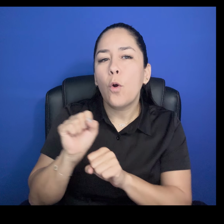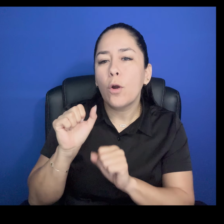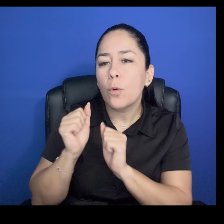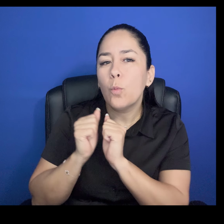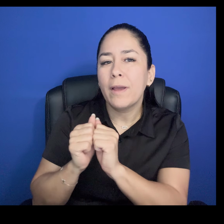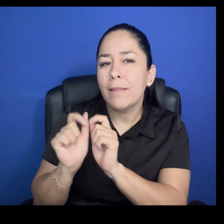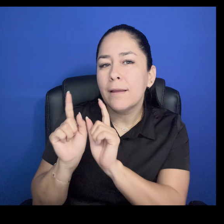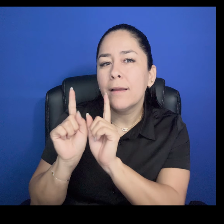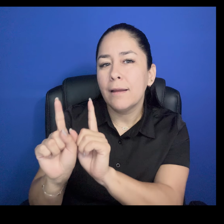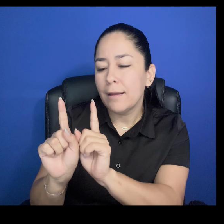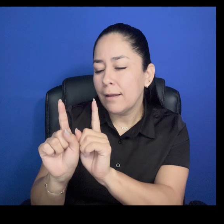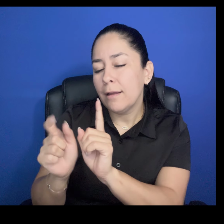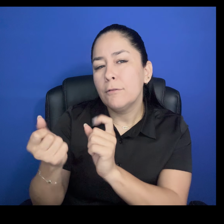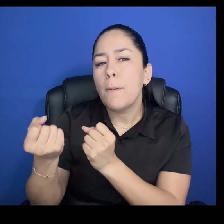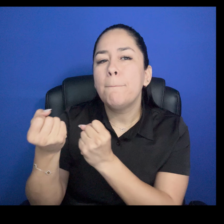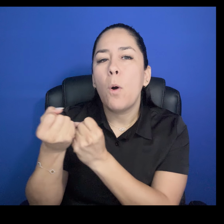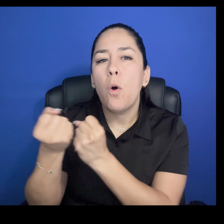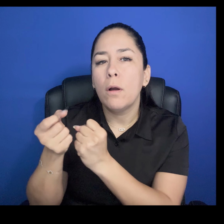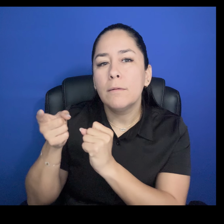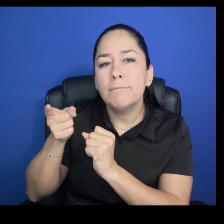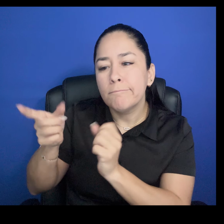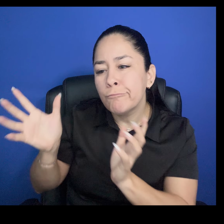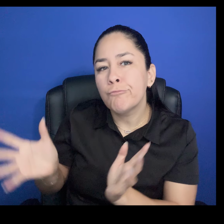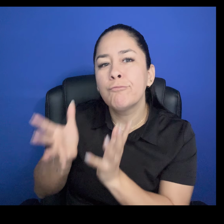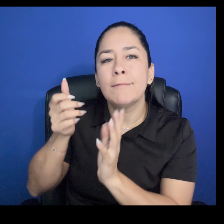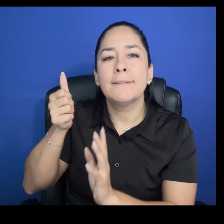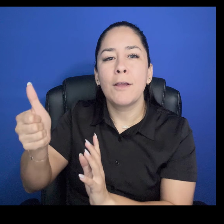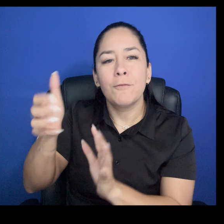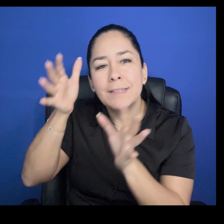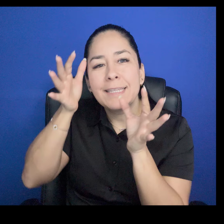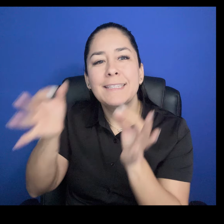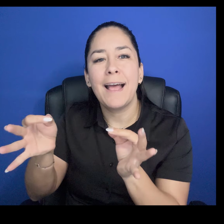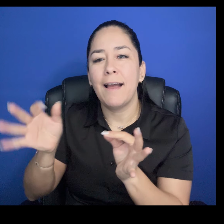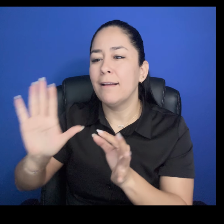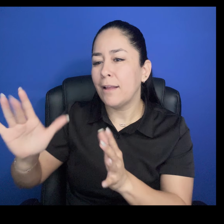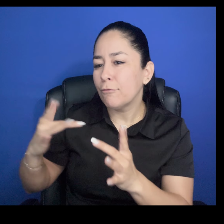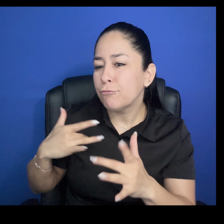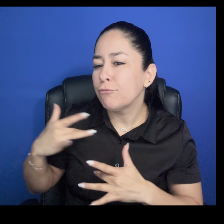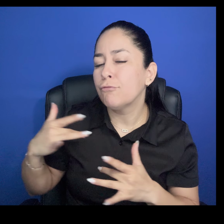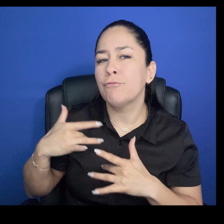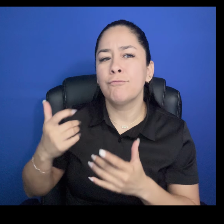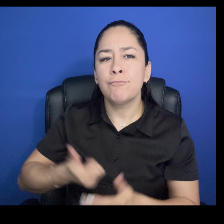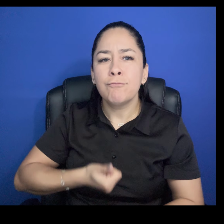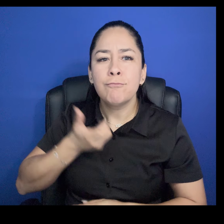to help them make their own decisions and voice their own concerns in whatever capacity they can,